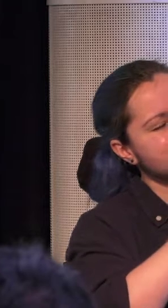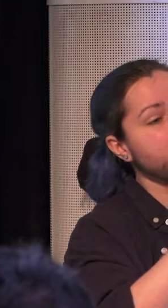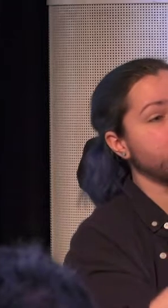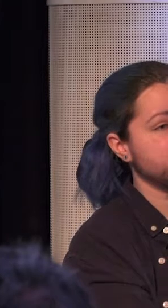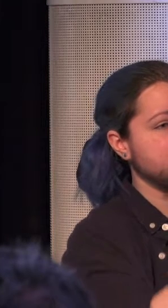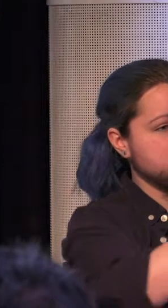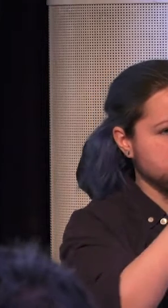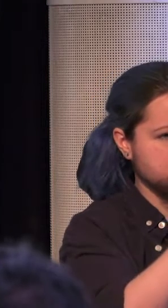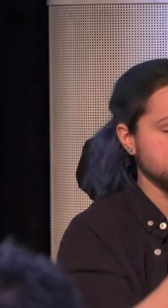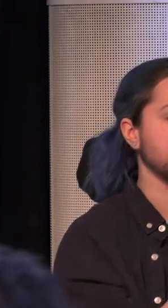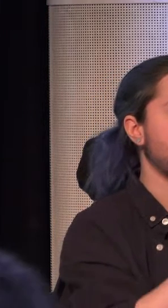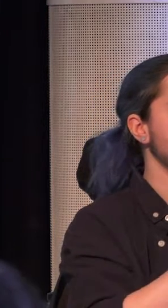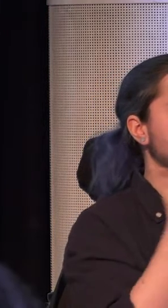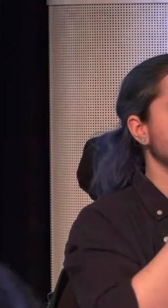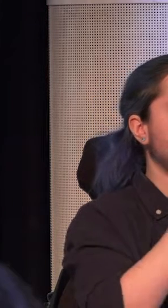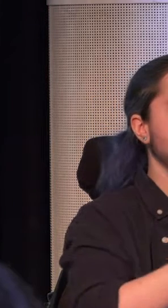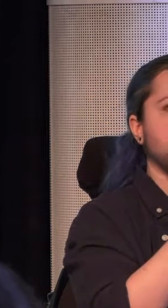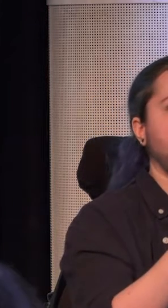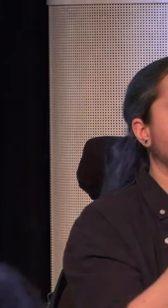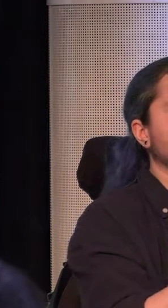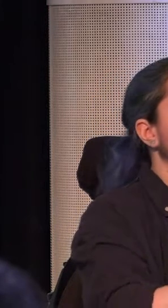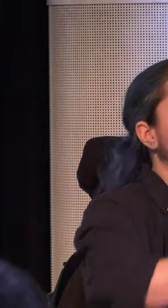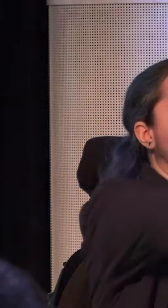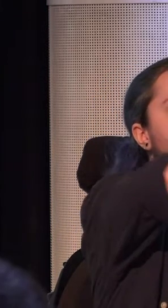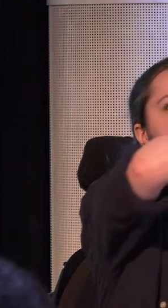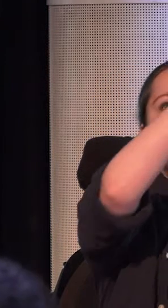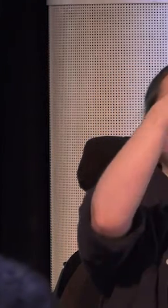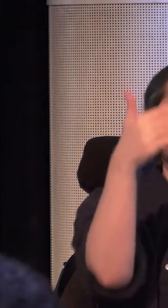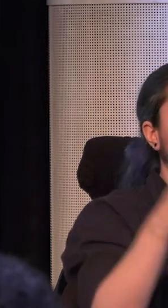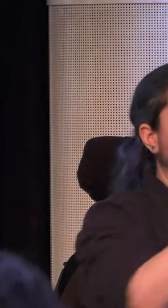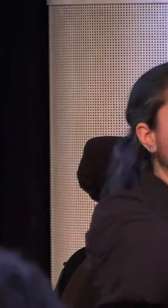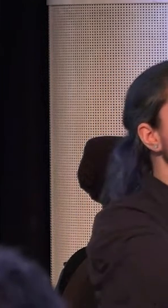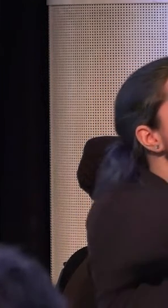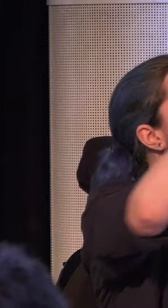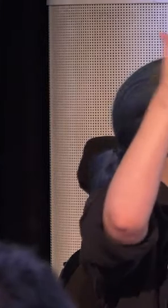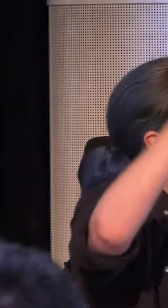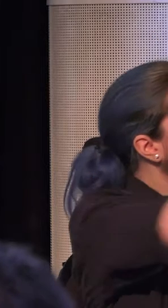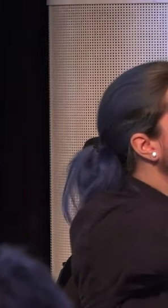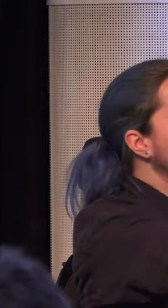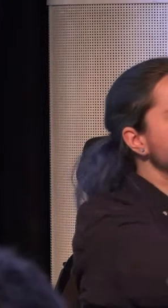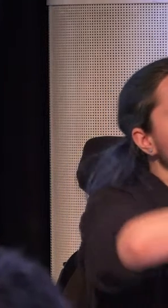They saw the school become a canvas. Tape was displayed on windows, paper covered the floor.